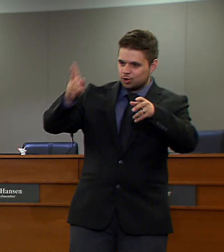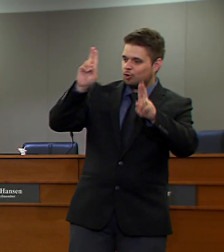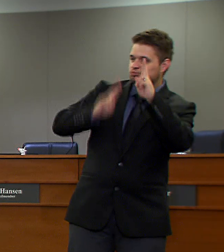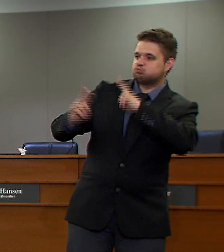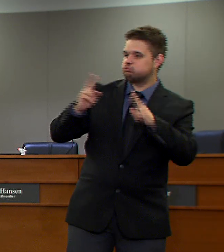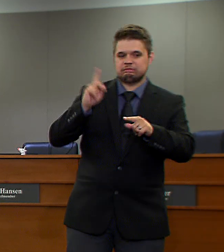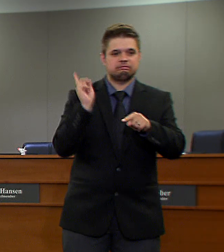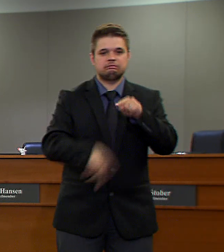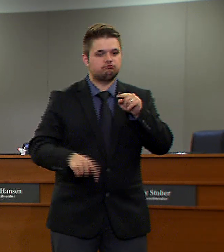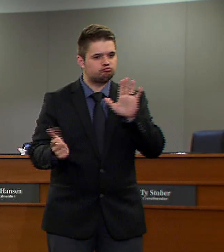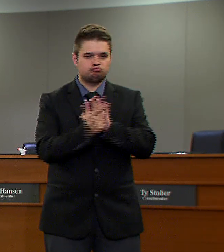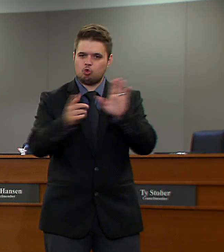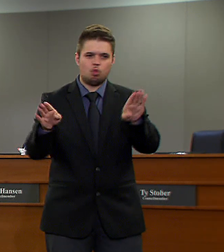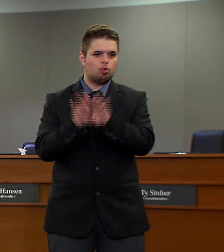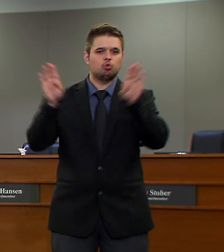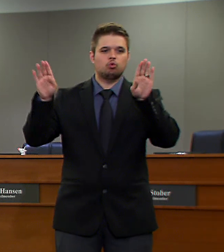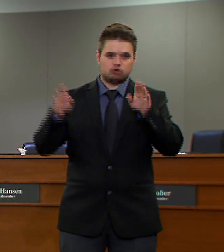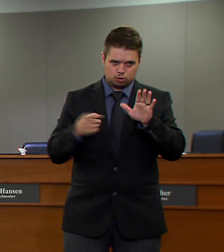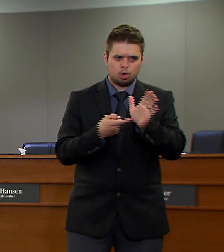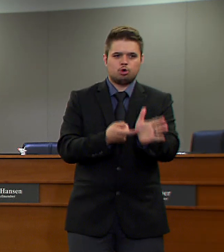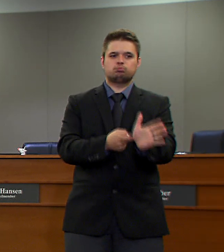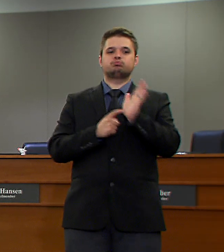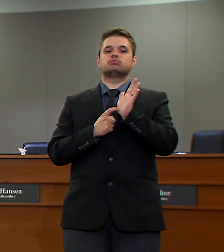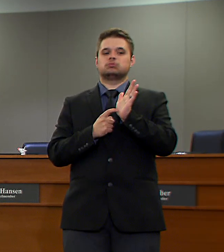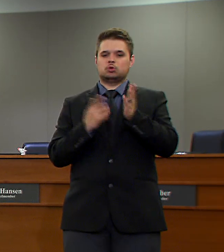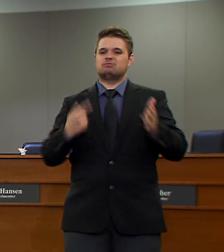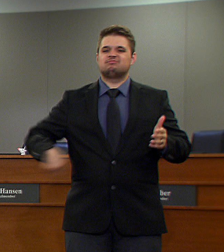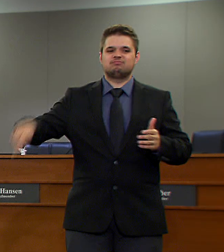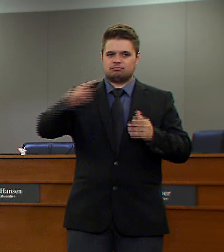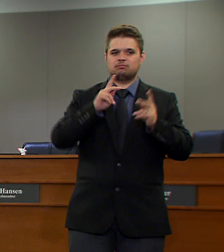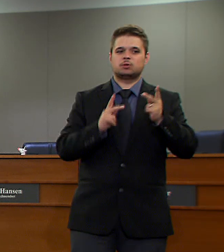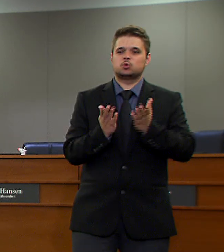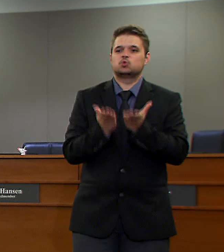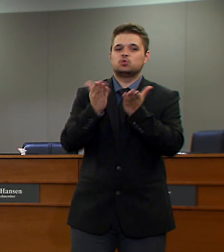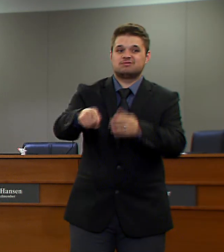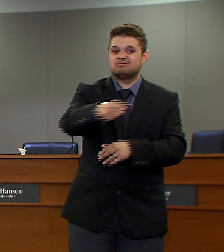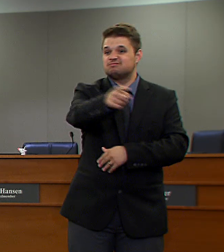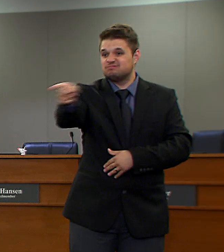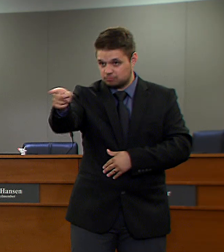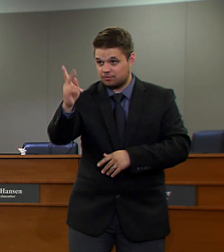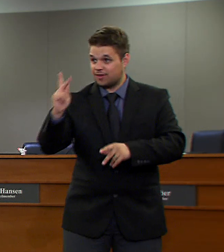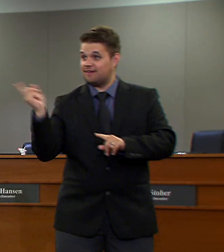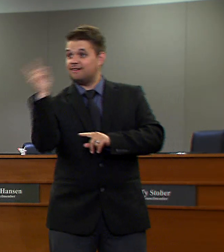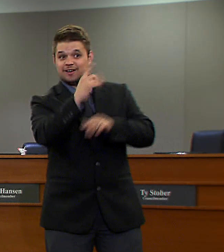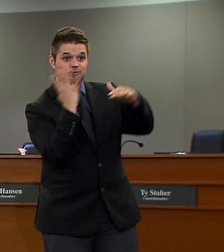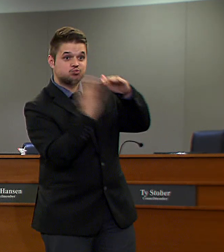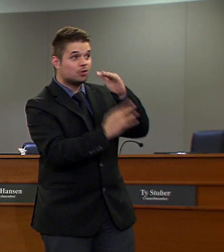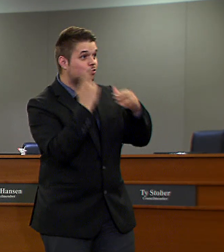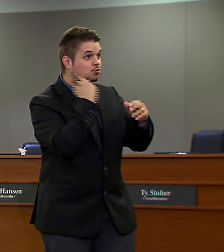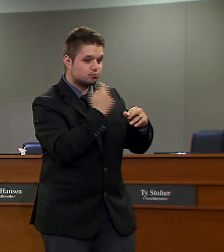seated at a table. In addition, restaurants will be required to keep a daily log of